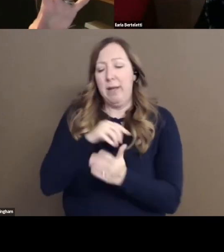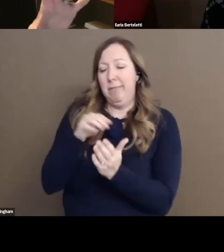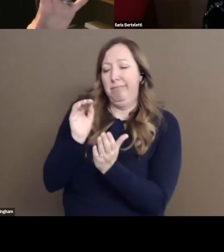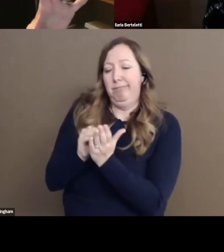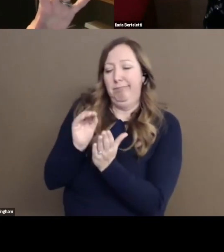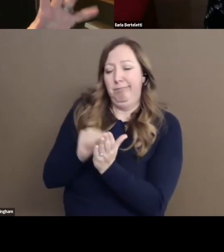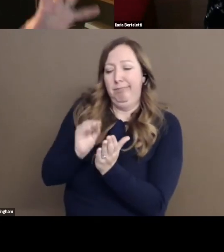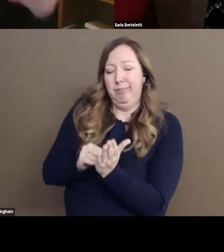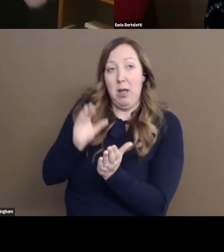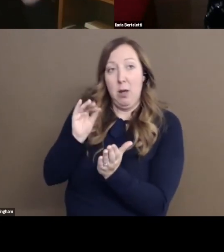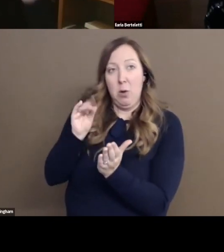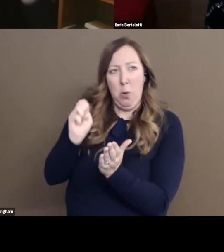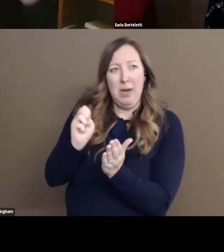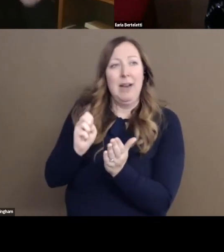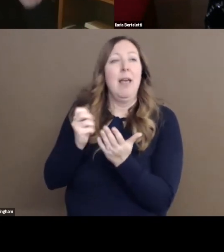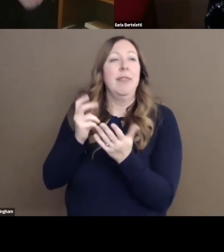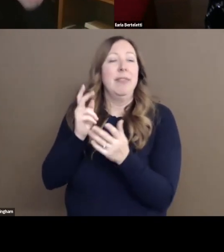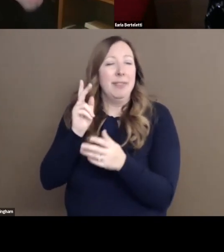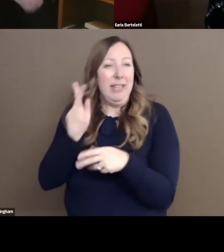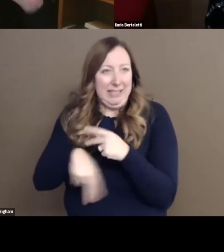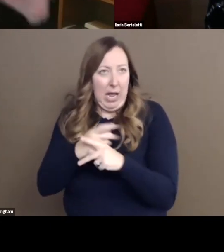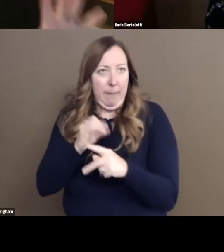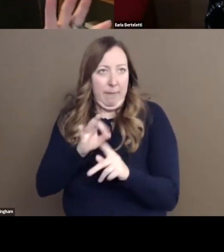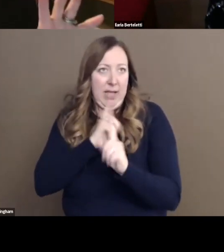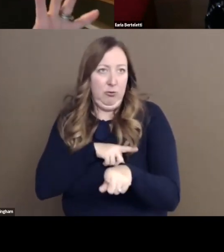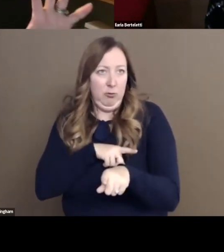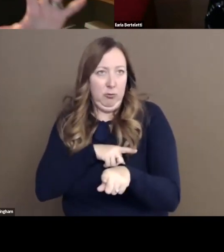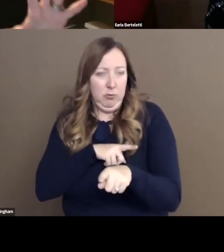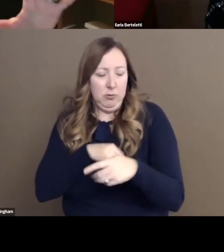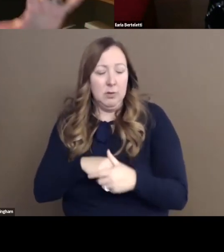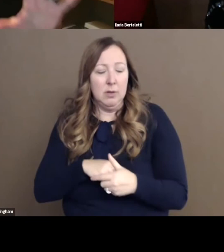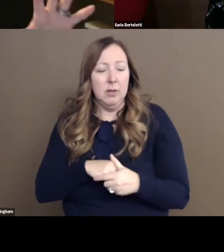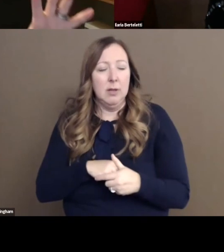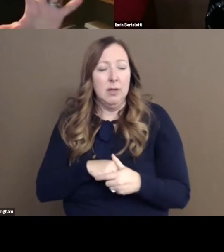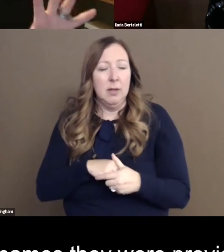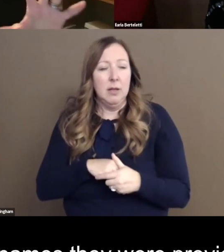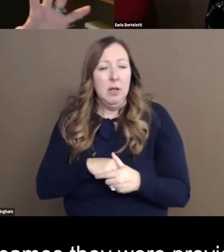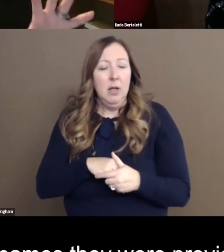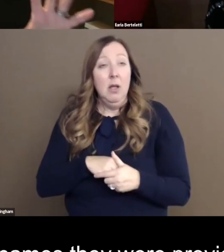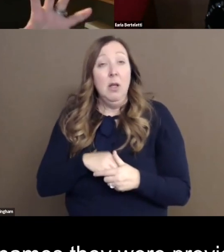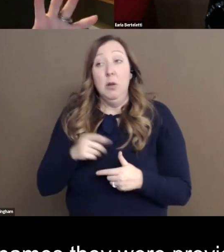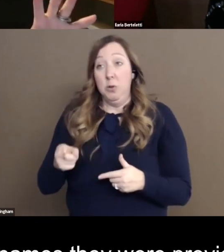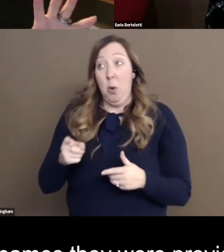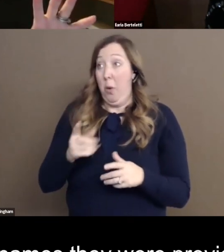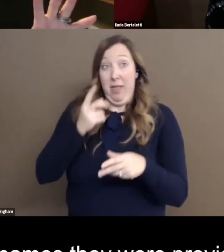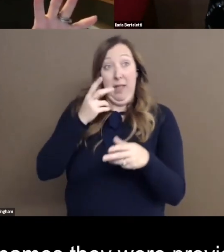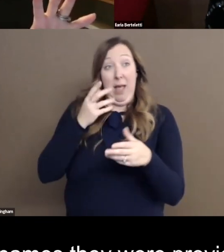there weren't any differences between the the answers that people were